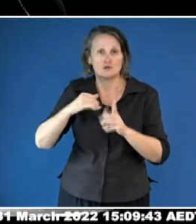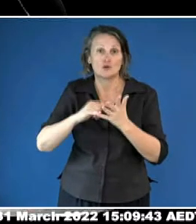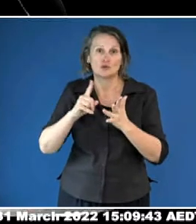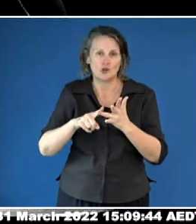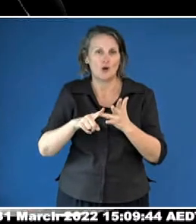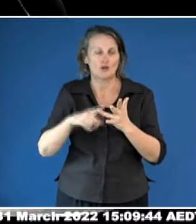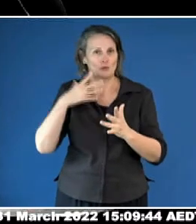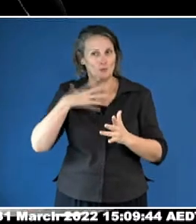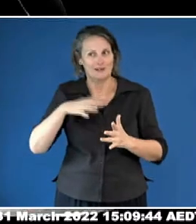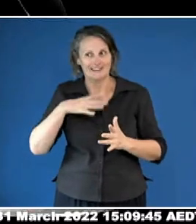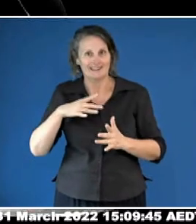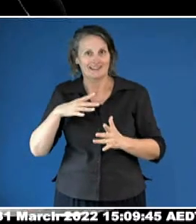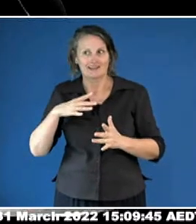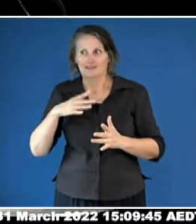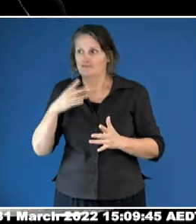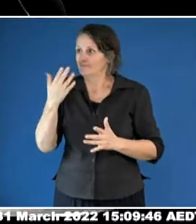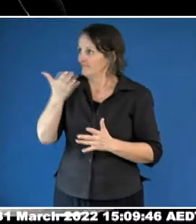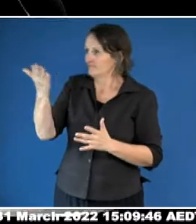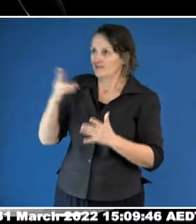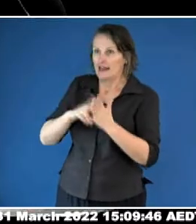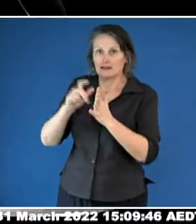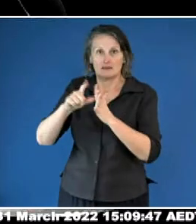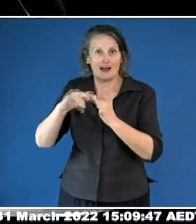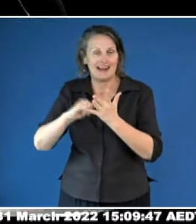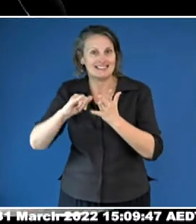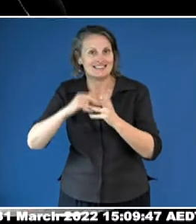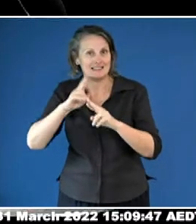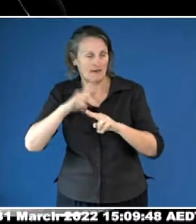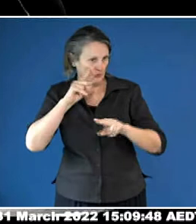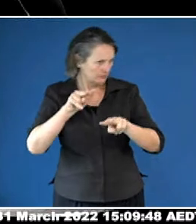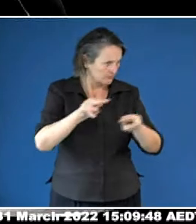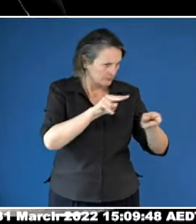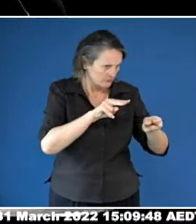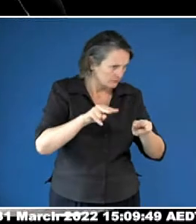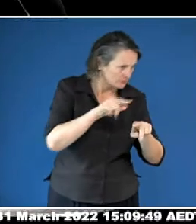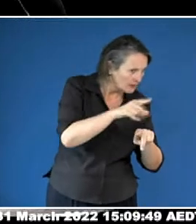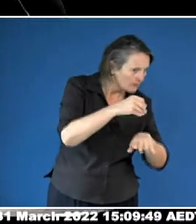screening process to detect this, whether that's during the application process,